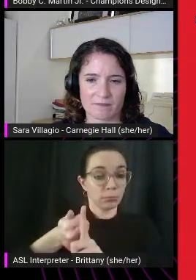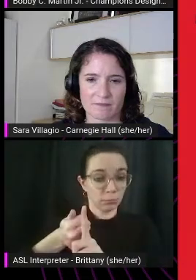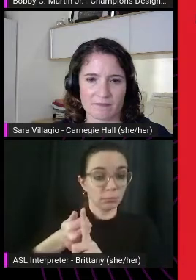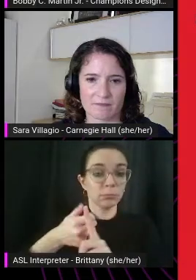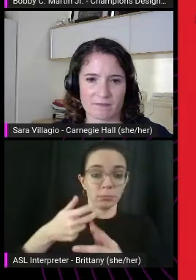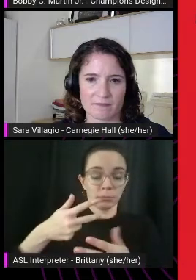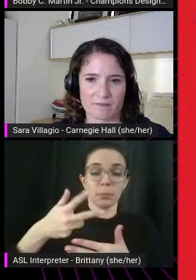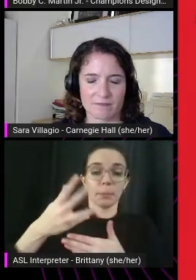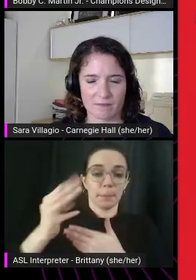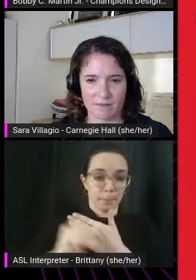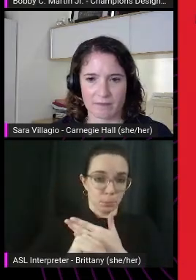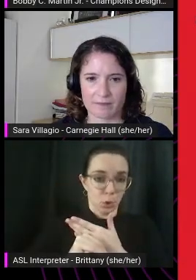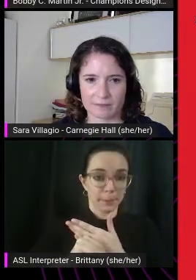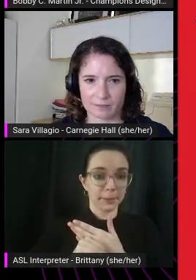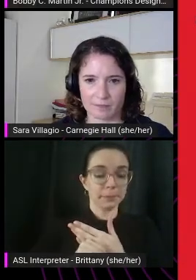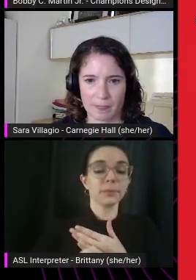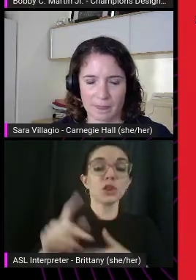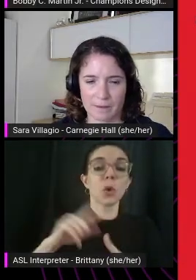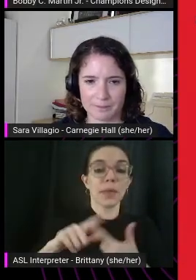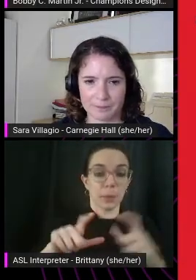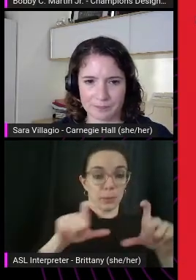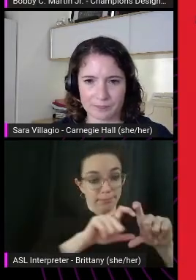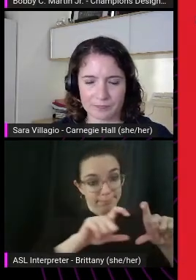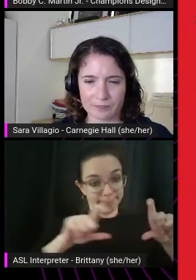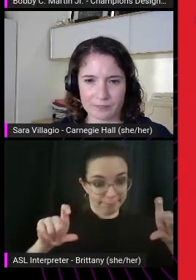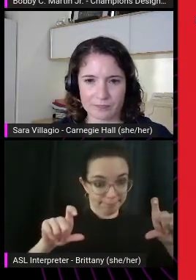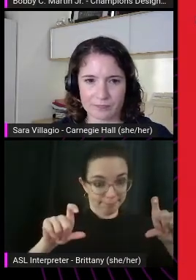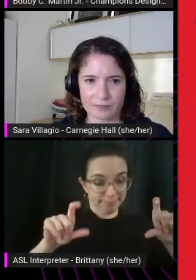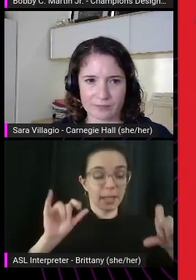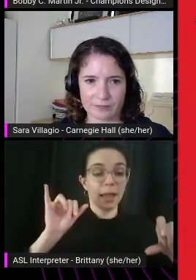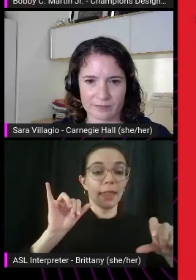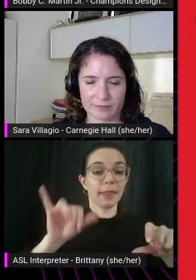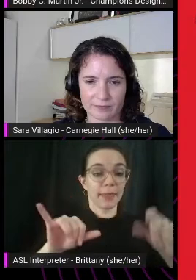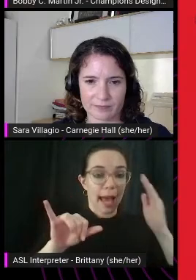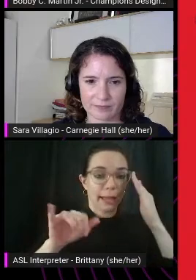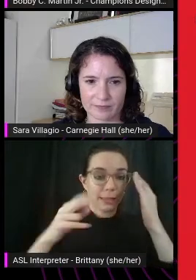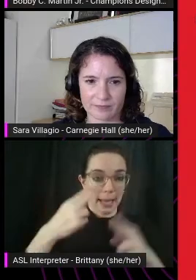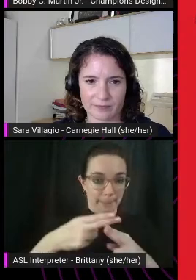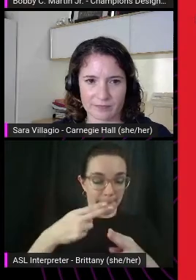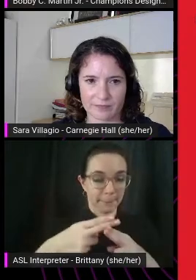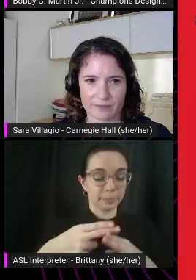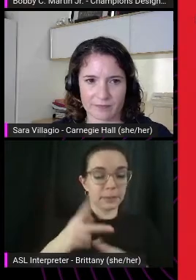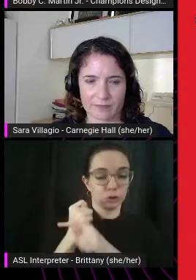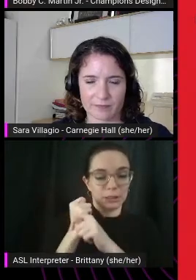So we brought in that name in a traditional logo lock up as we had shared with the other area